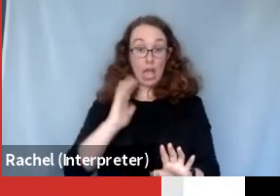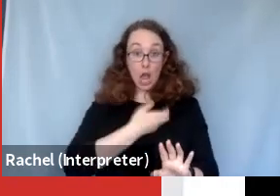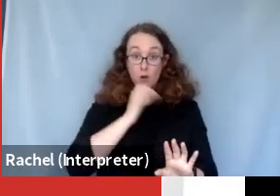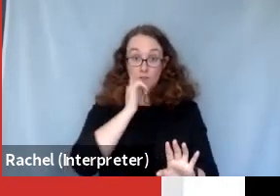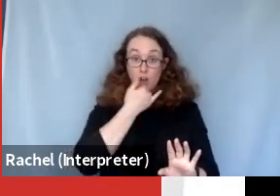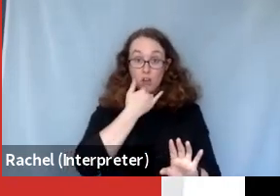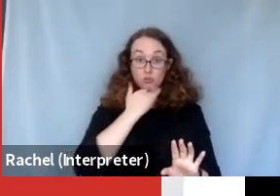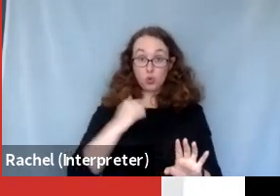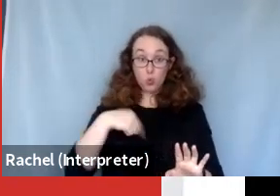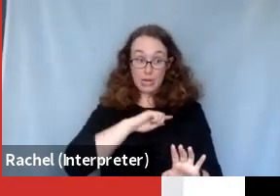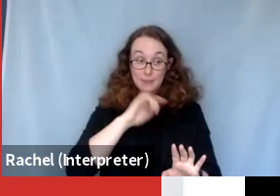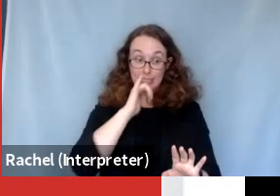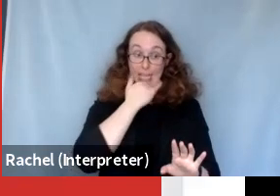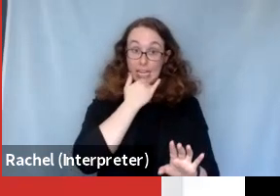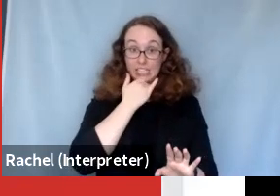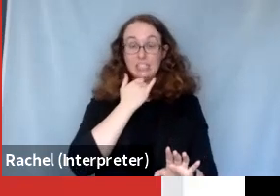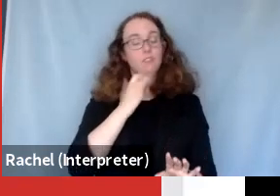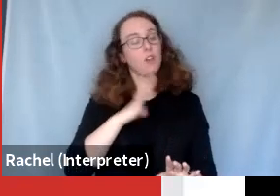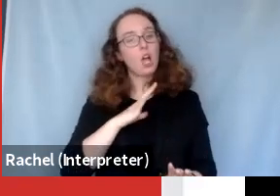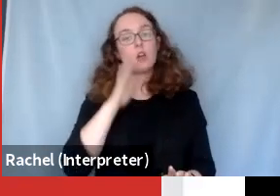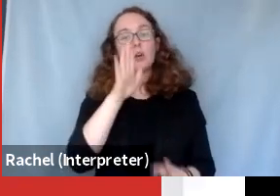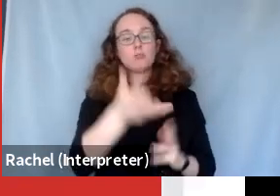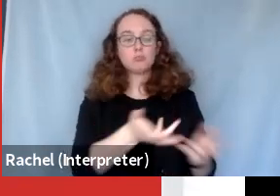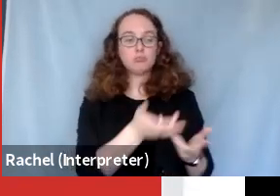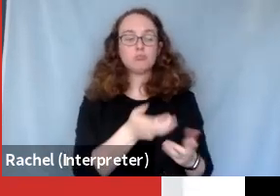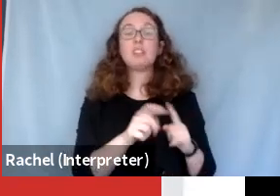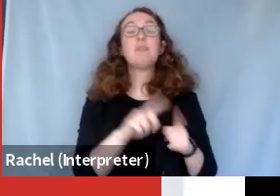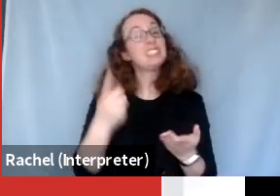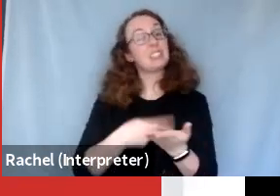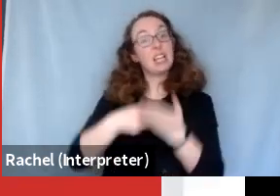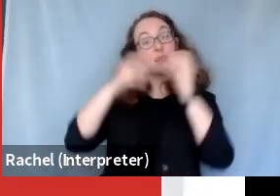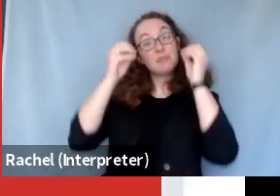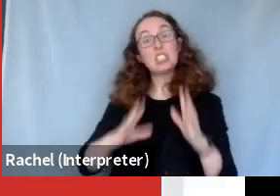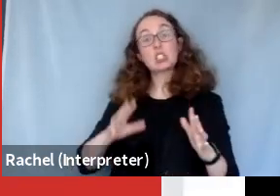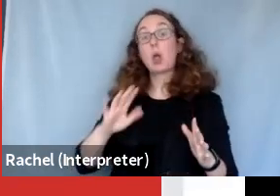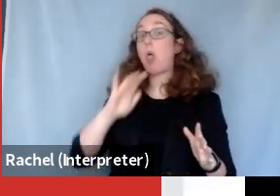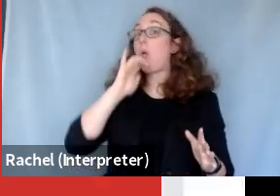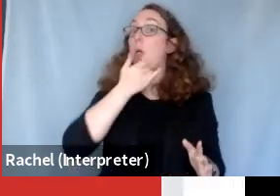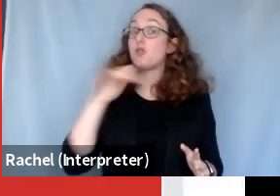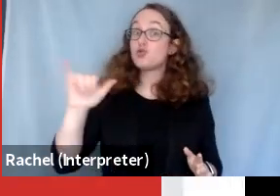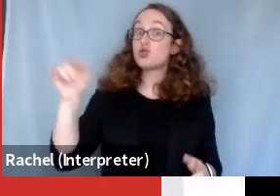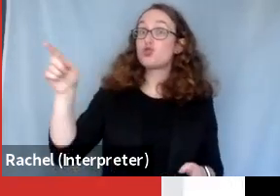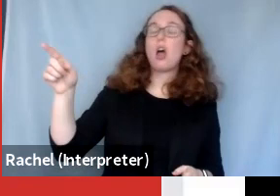not we'll accommodate it. Or sometimes the instructor adopts the wrong book had every intention to get the right one,